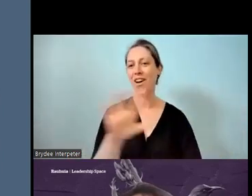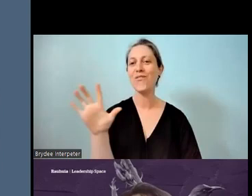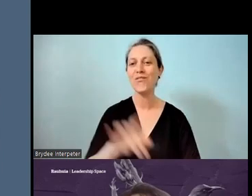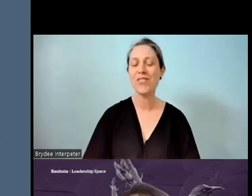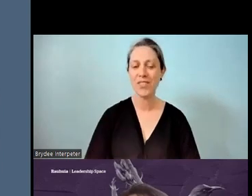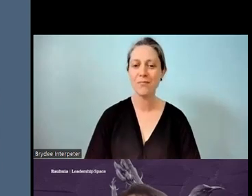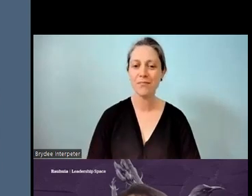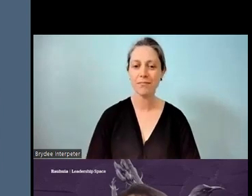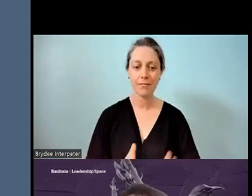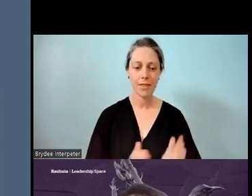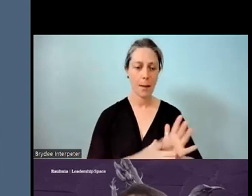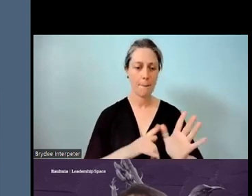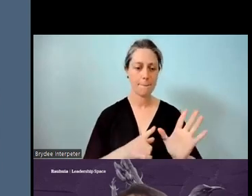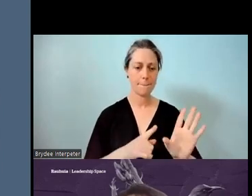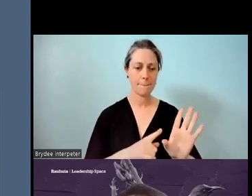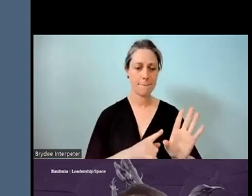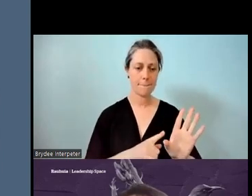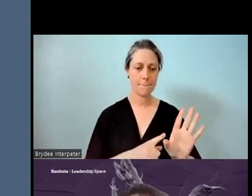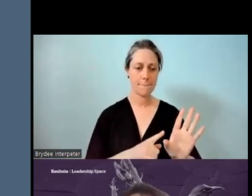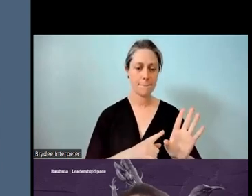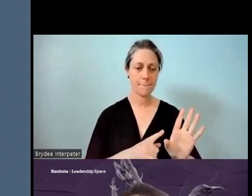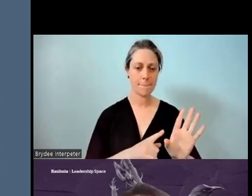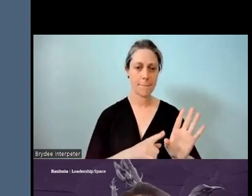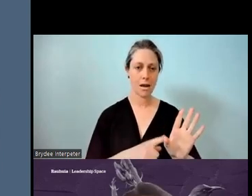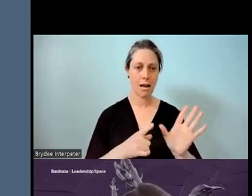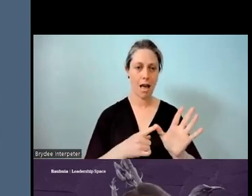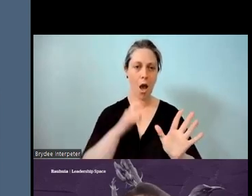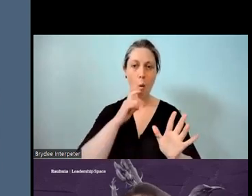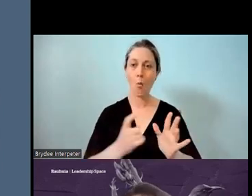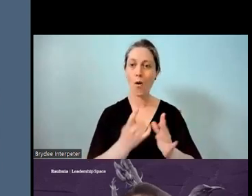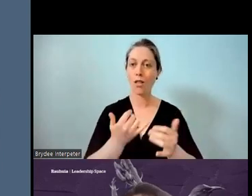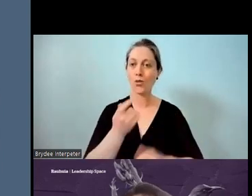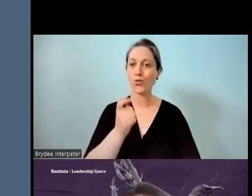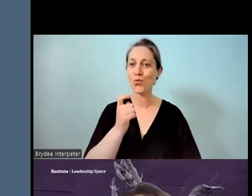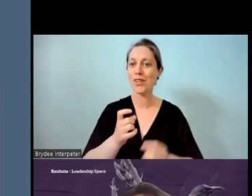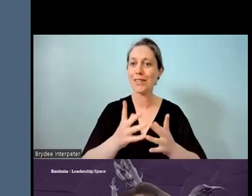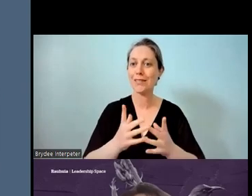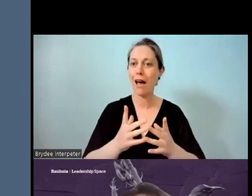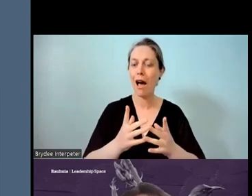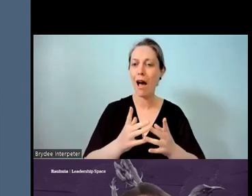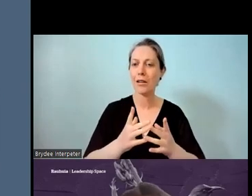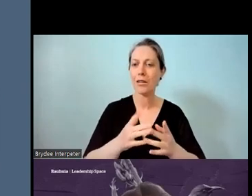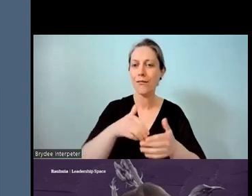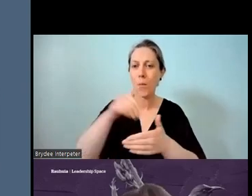Maya is going to release the poll very soon, but I'm going to remind you that the slide notes